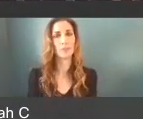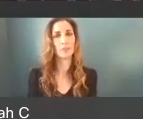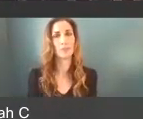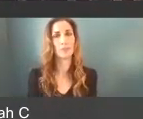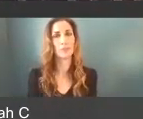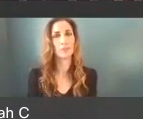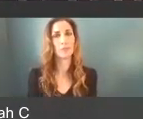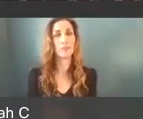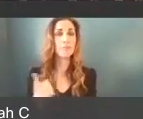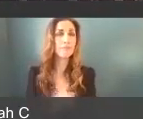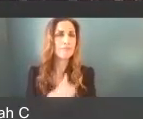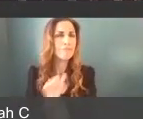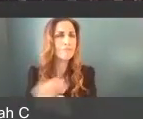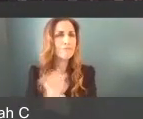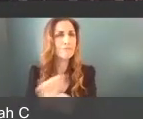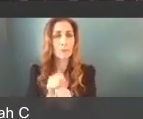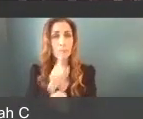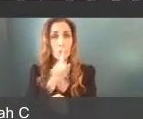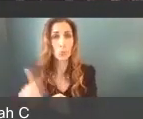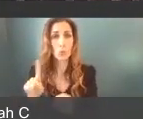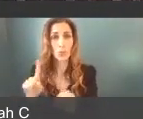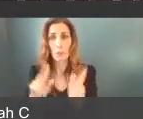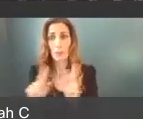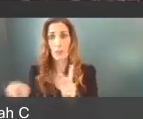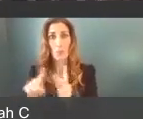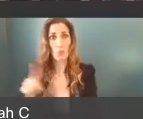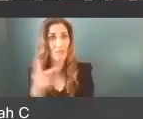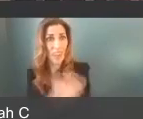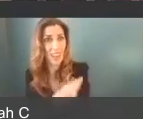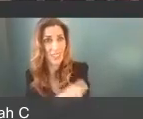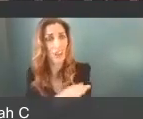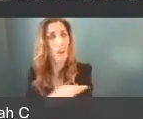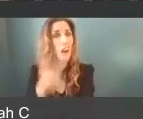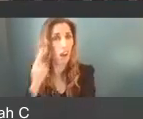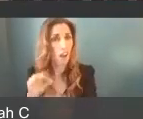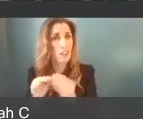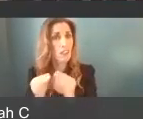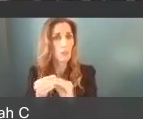that the numbers of our residents vaccinated are high, while at the same time ensuring that